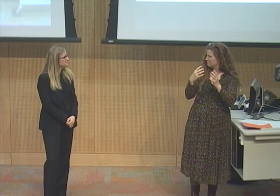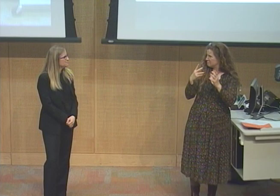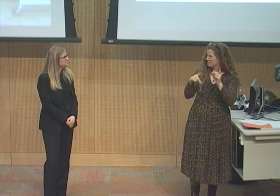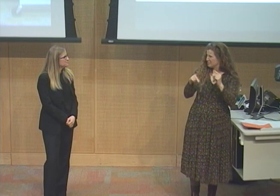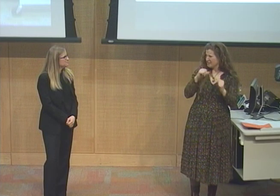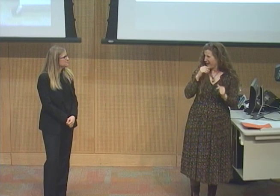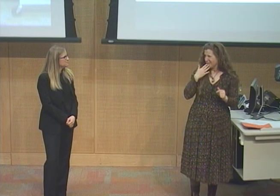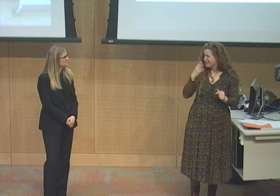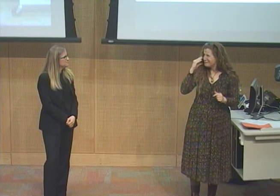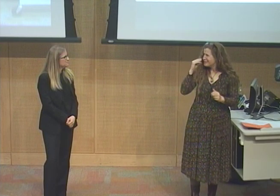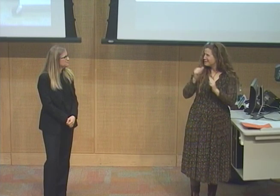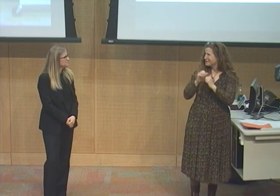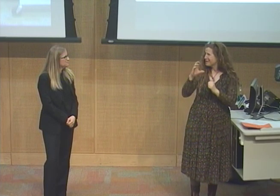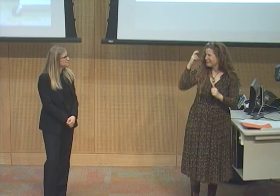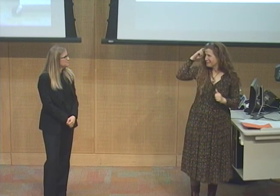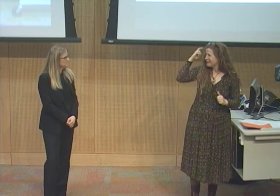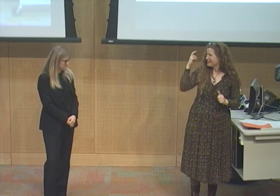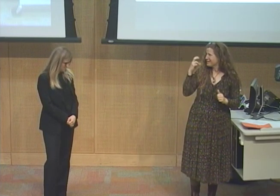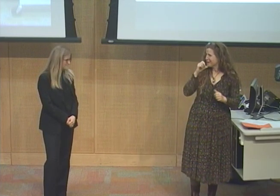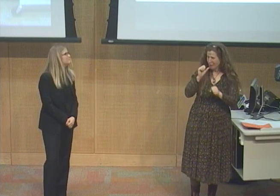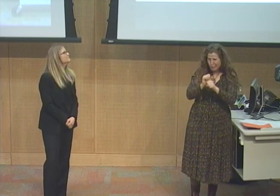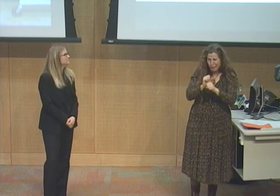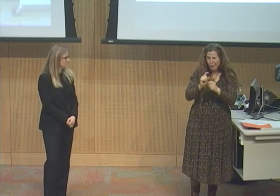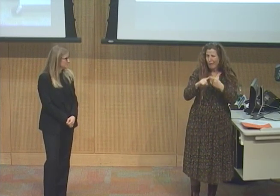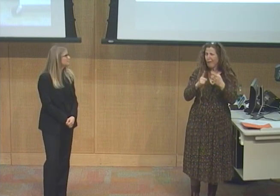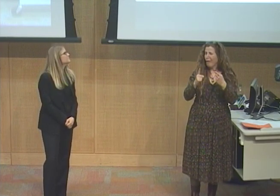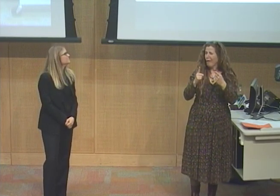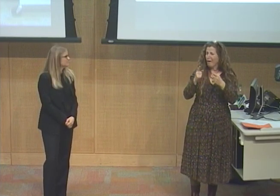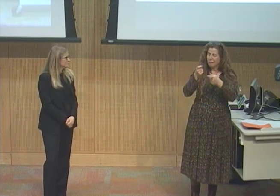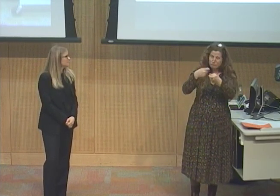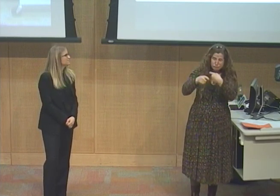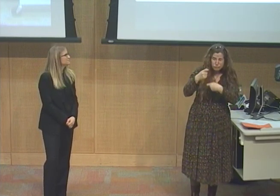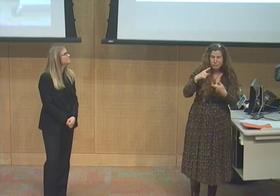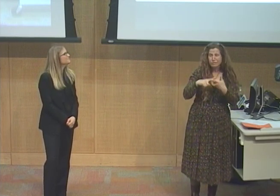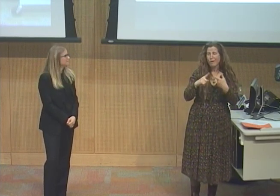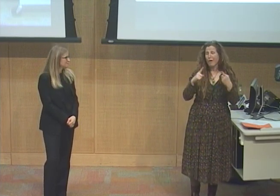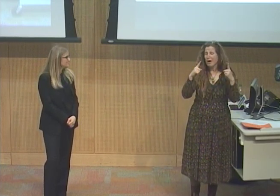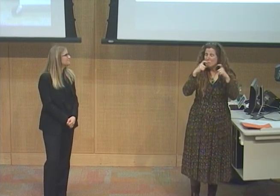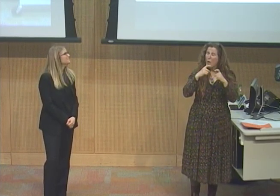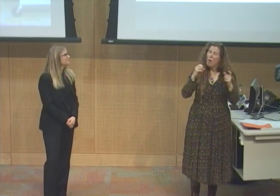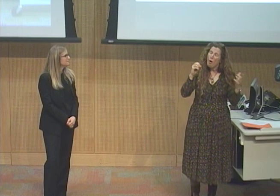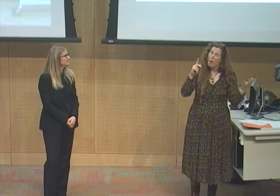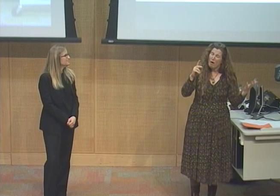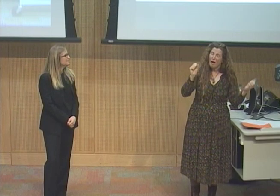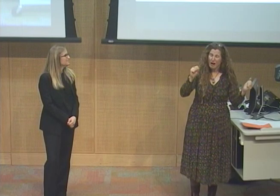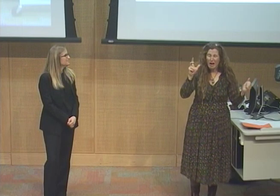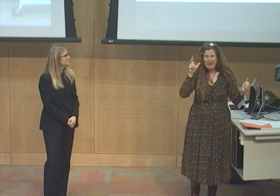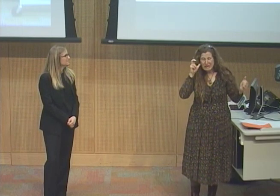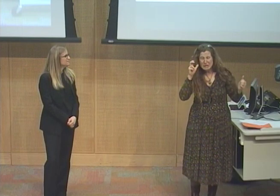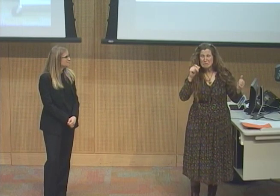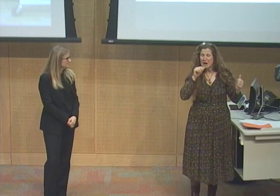that that's a positive thing, but not everyone has a good experience with cochlear implants. Oftentimes, there are complications that arise.